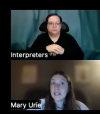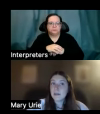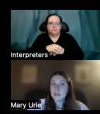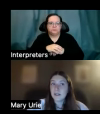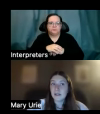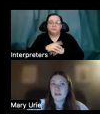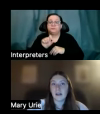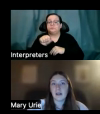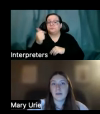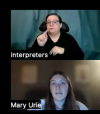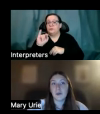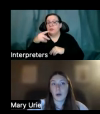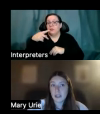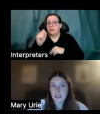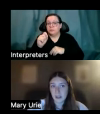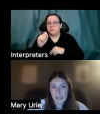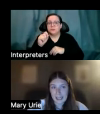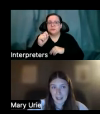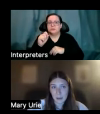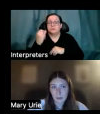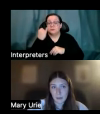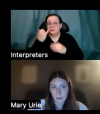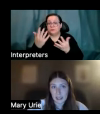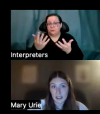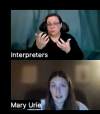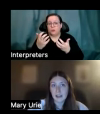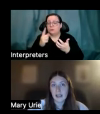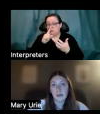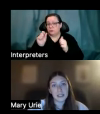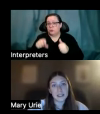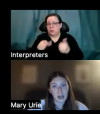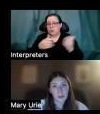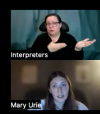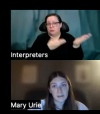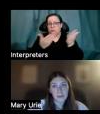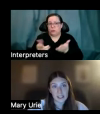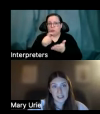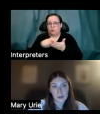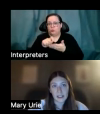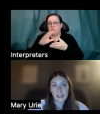tips, if you want, you can bring a written copy of your testimony